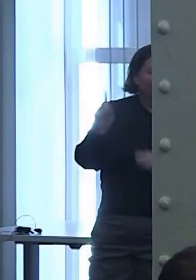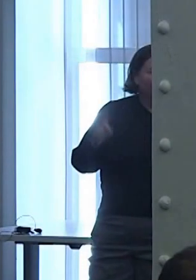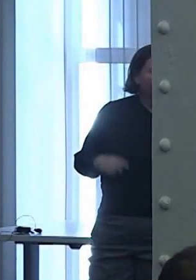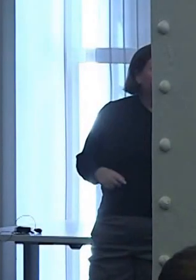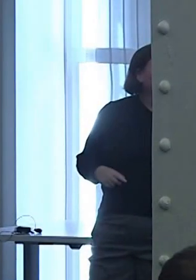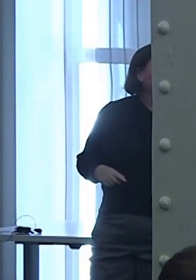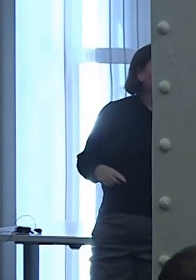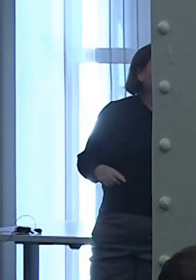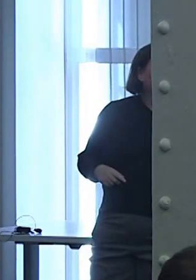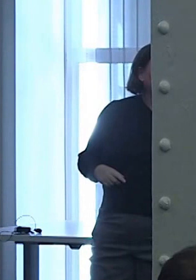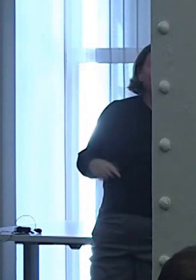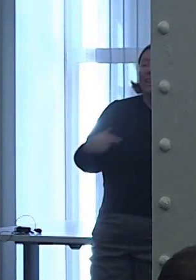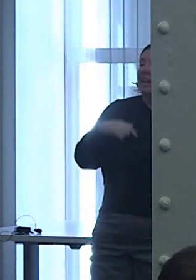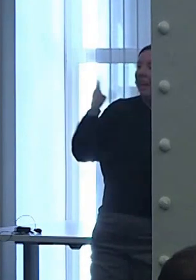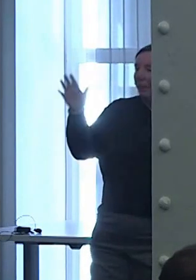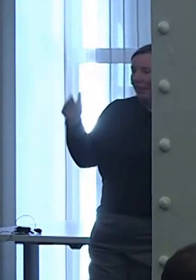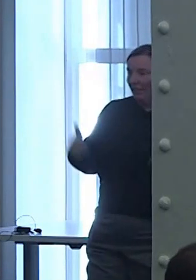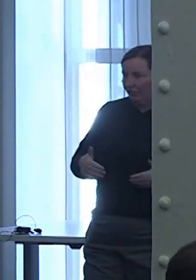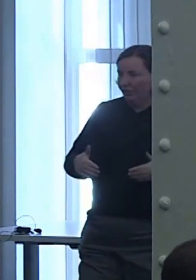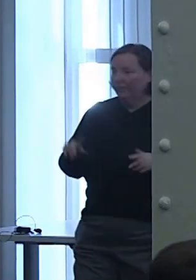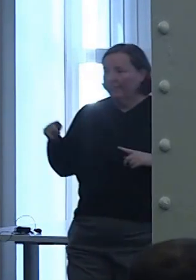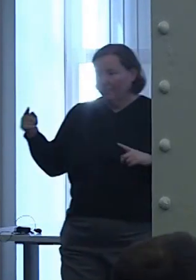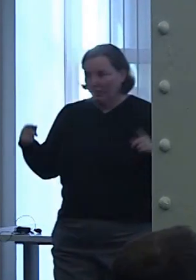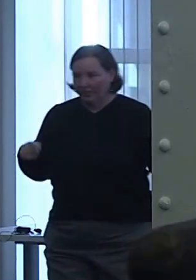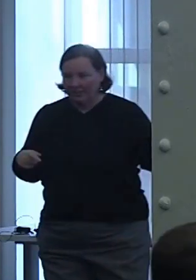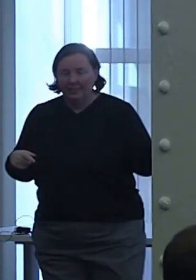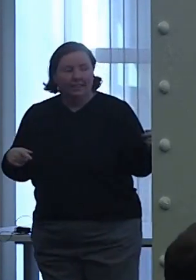So I'm going to introduce Alisha Vasquez.